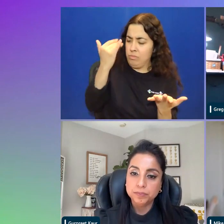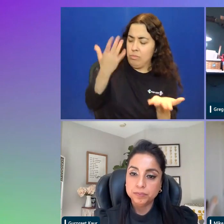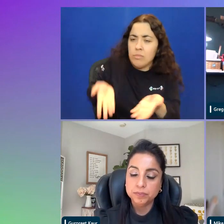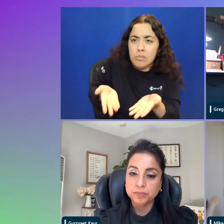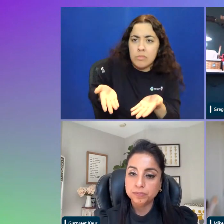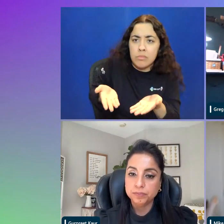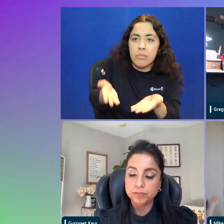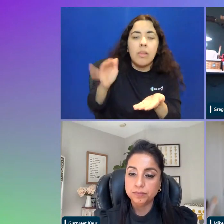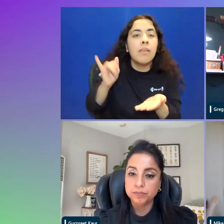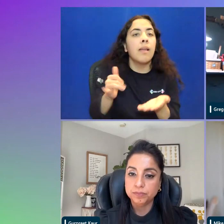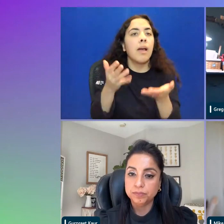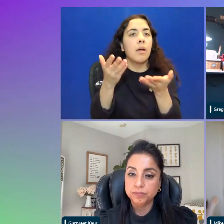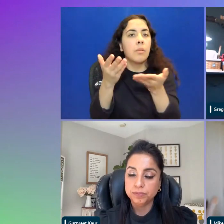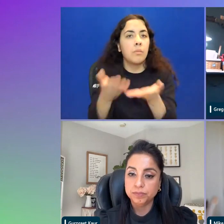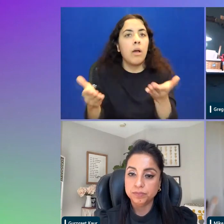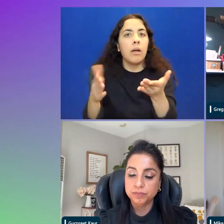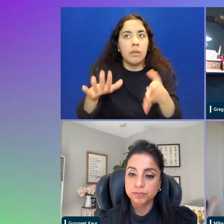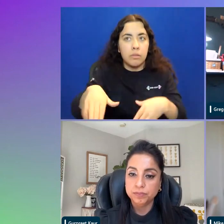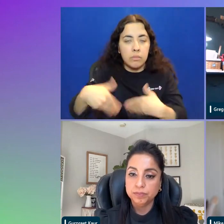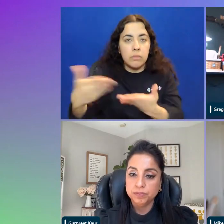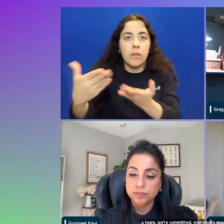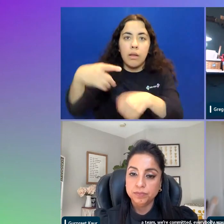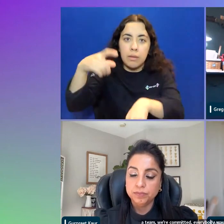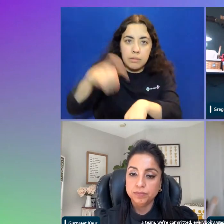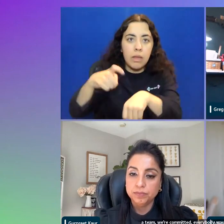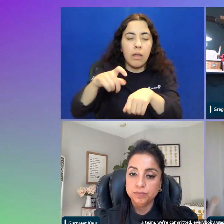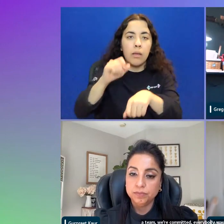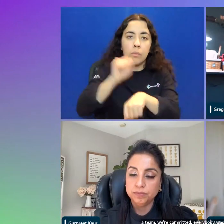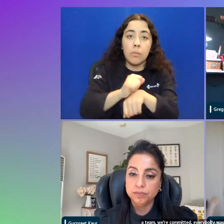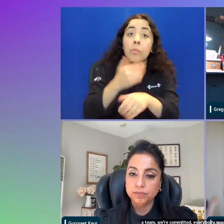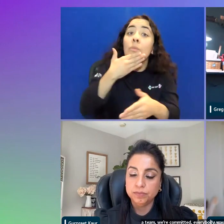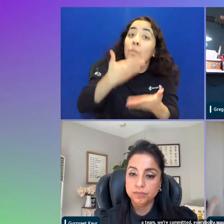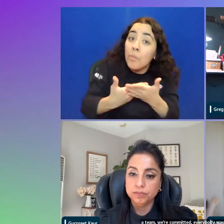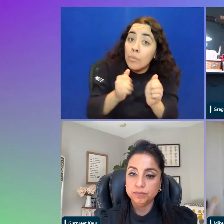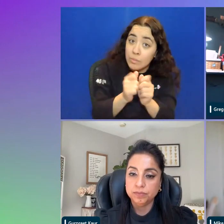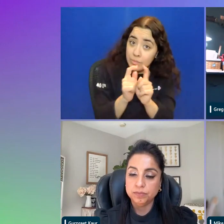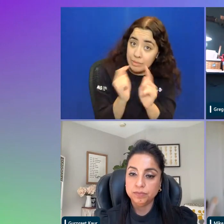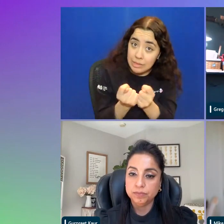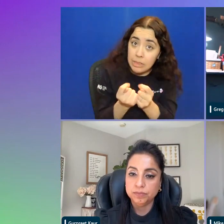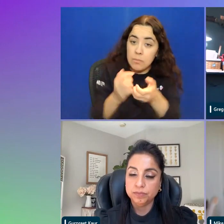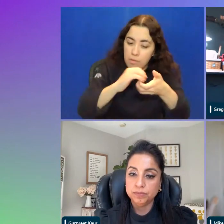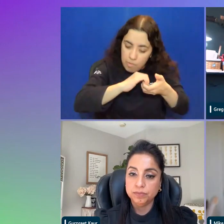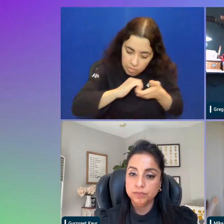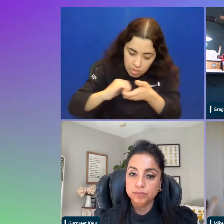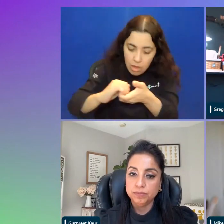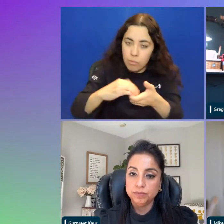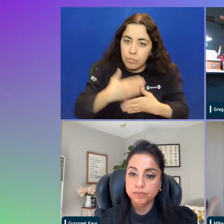working with a team, well, so they appreciated the collaboration and didn't feel like you slowed them down, that